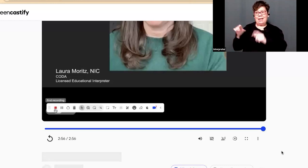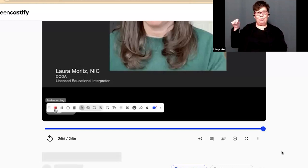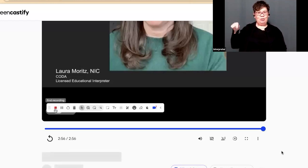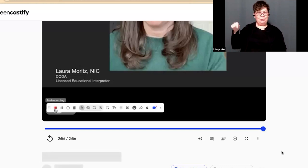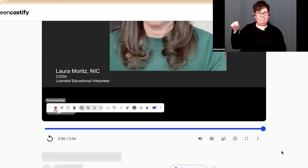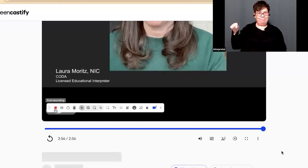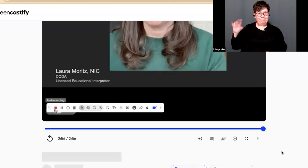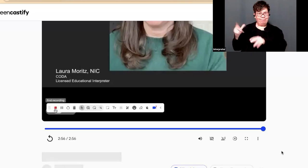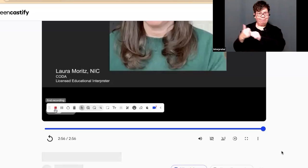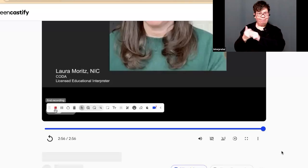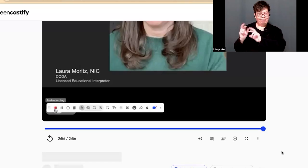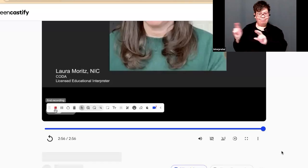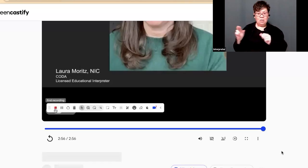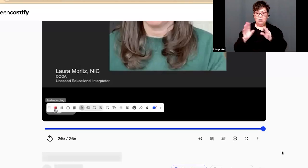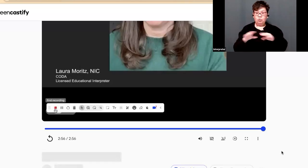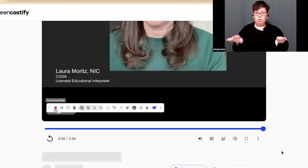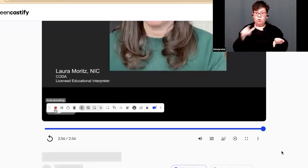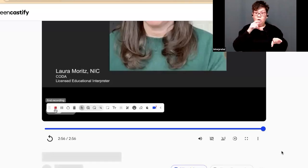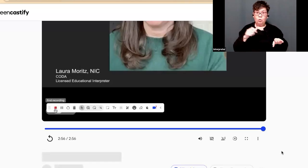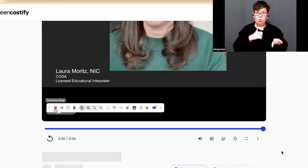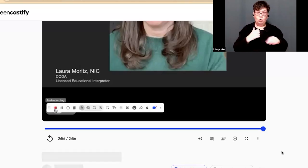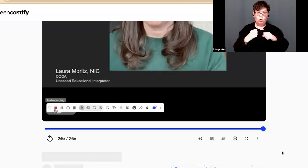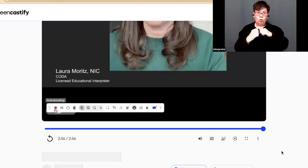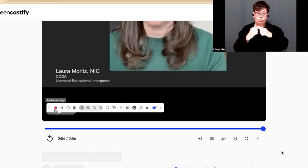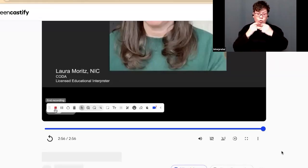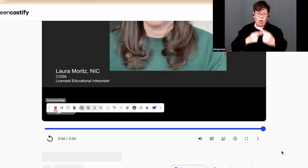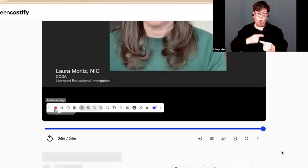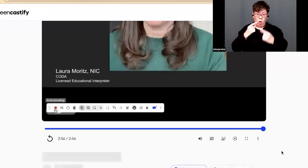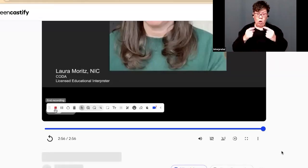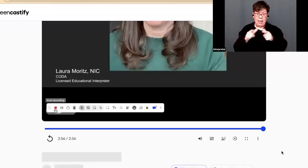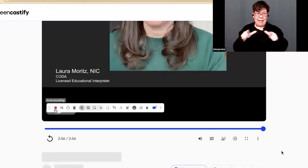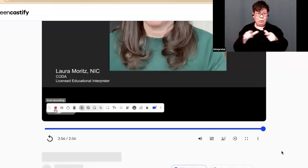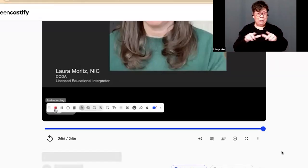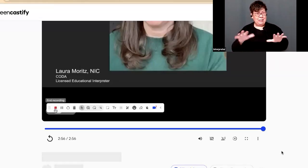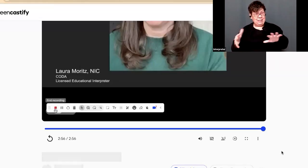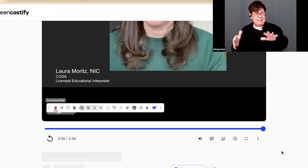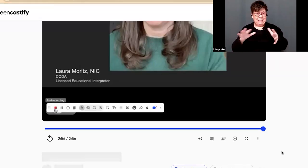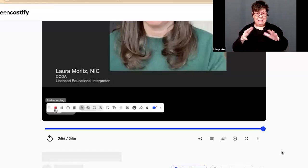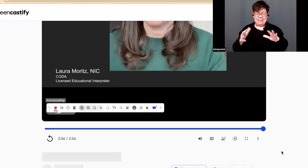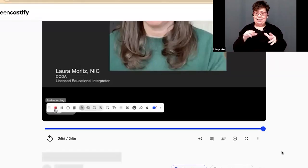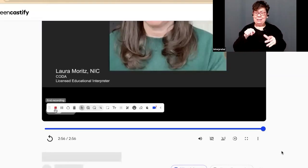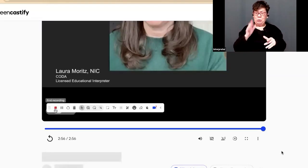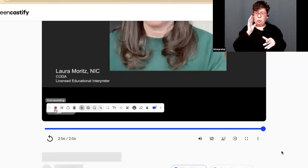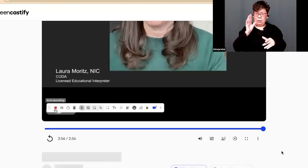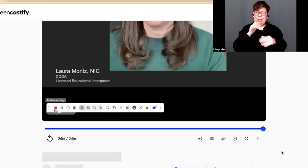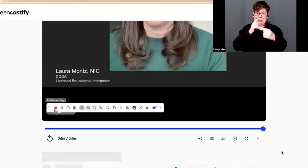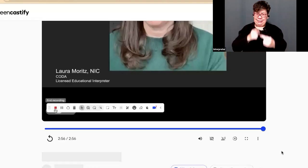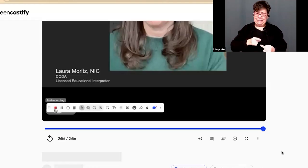Children who struggle and have more holes in their language really struggle when it comes time for